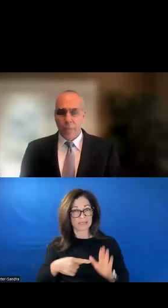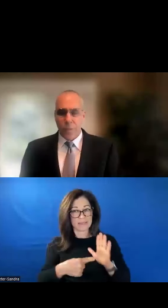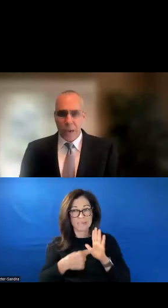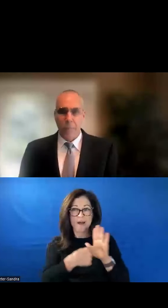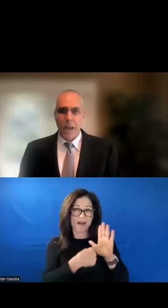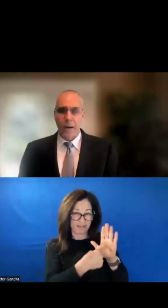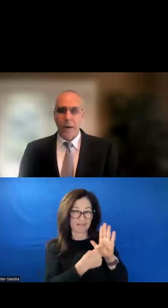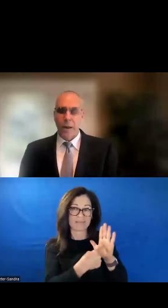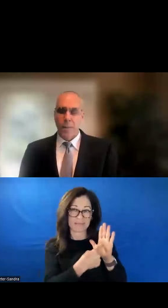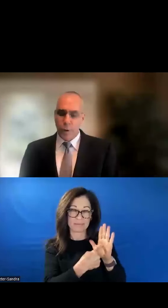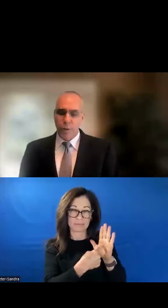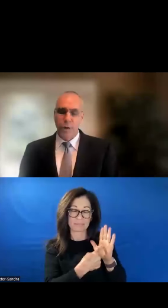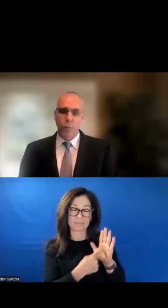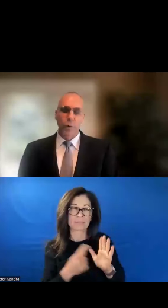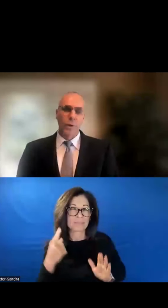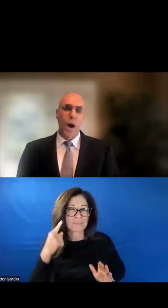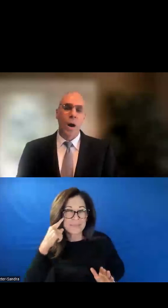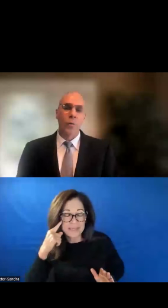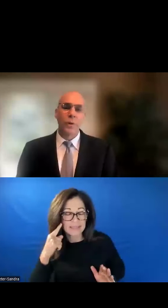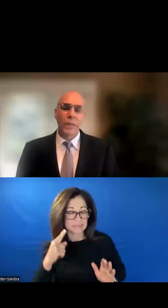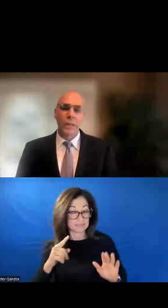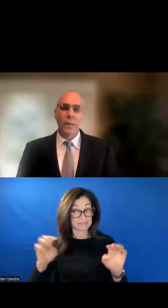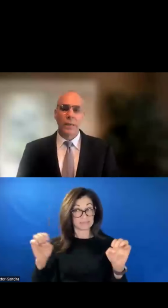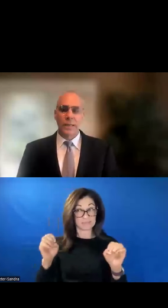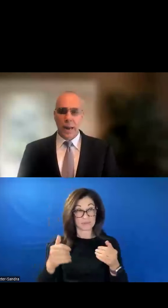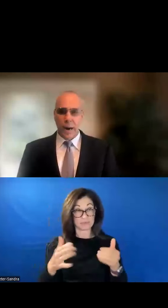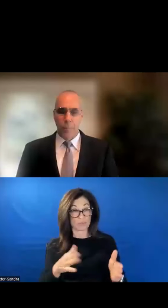THINK ABOUT IT. EMERGENCY ROOMS ARE REALISTICALLY SET UP